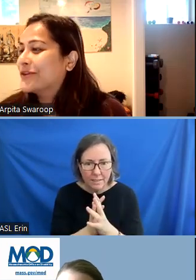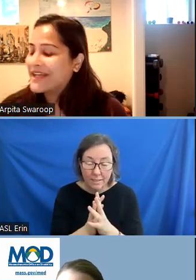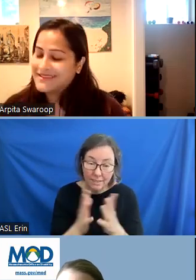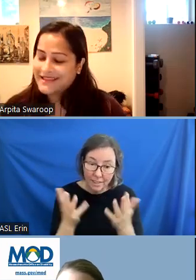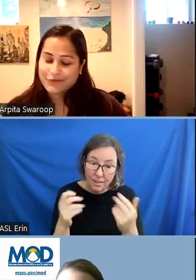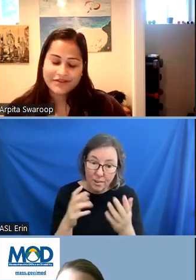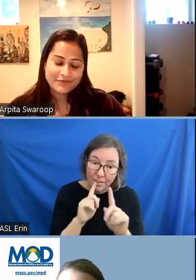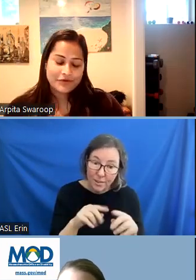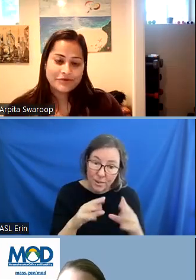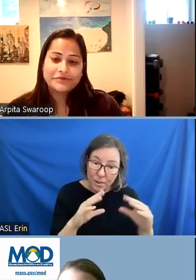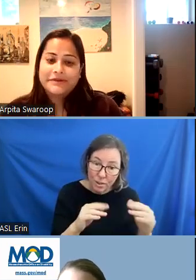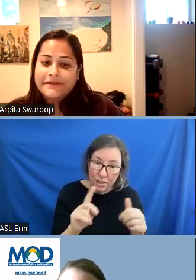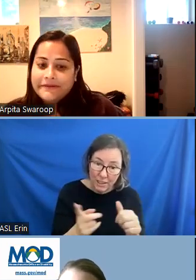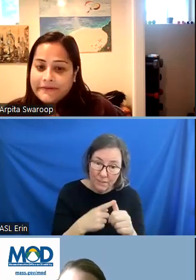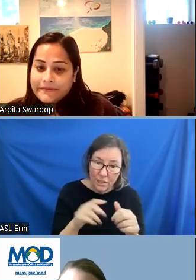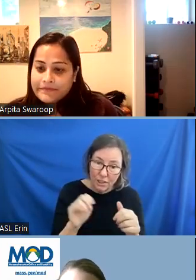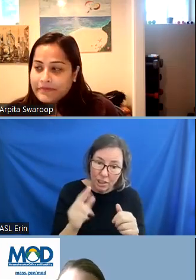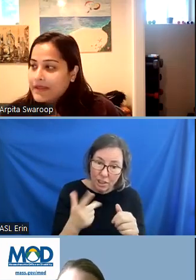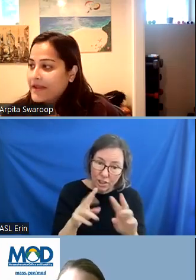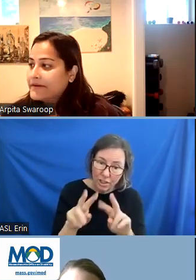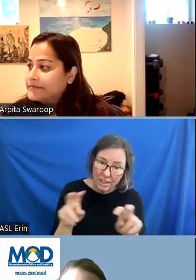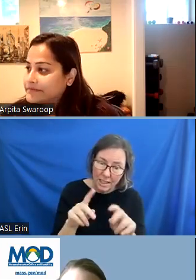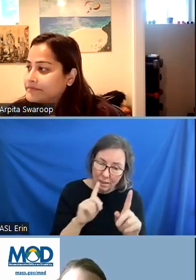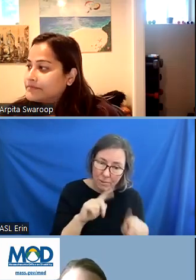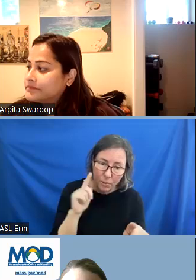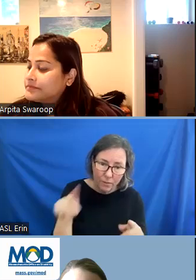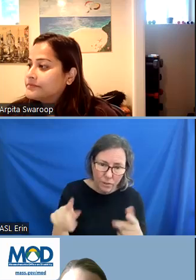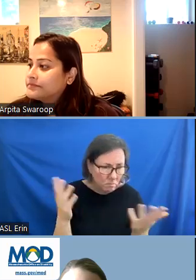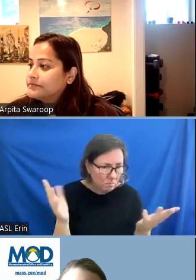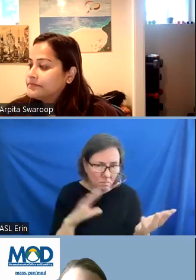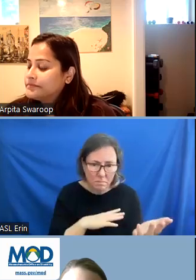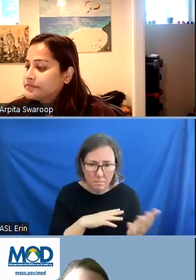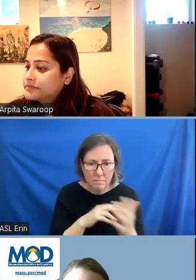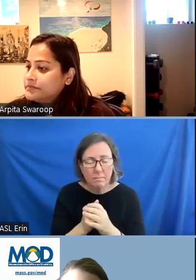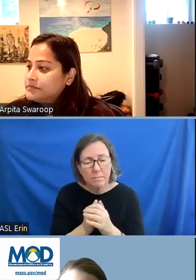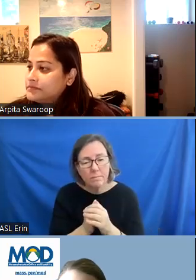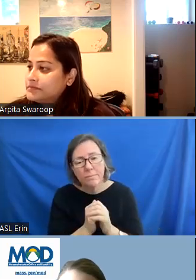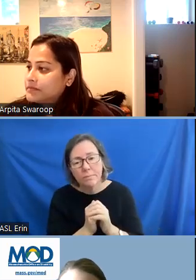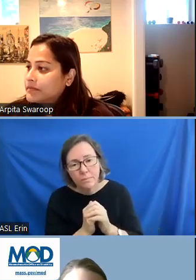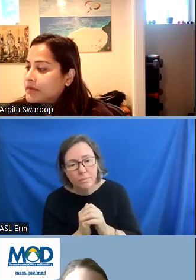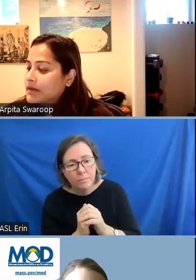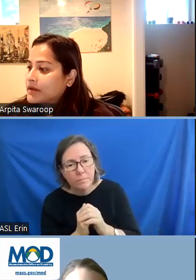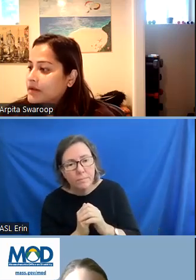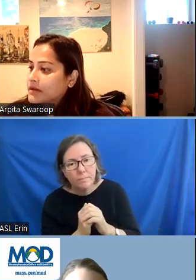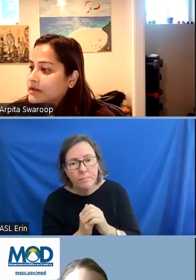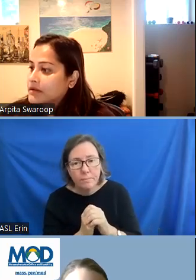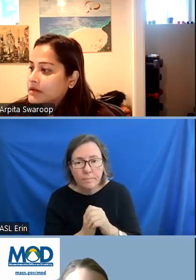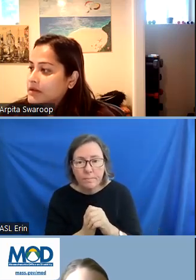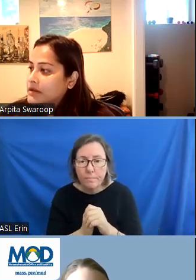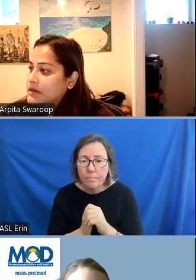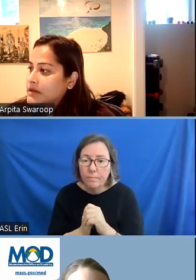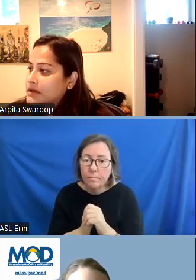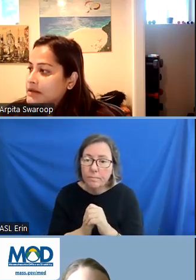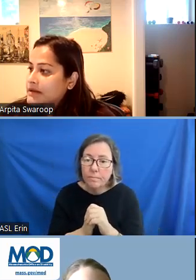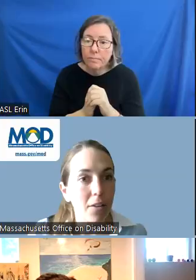That's what I just wanted to know. Okay.